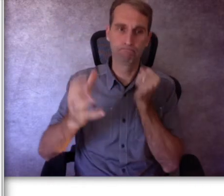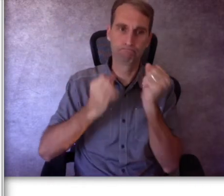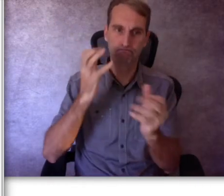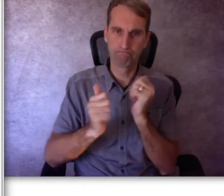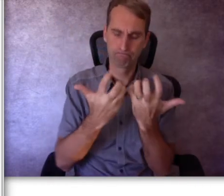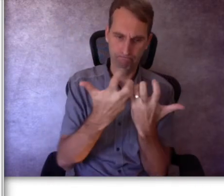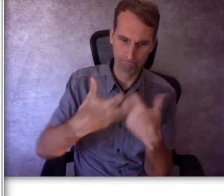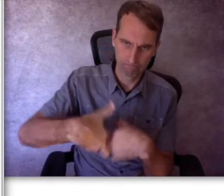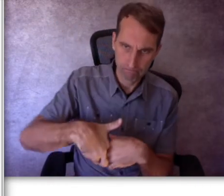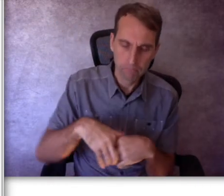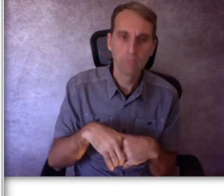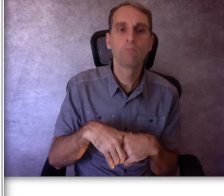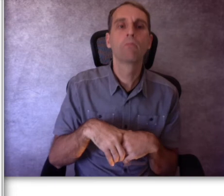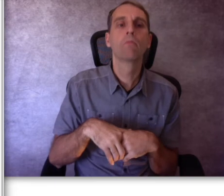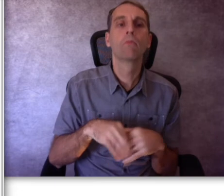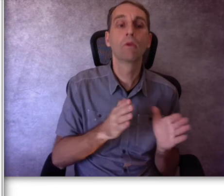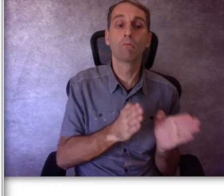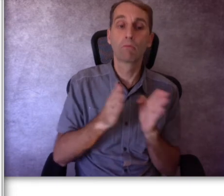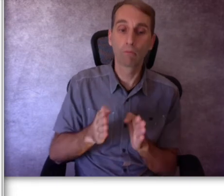whether it be creative or academic content.